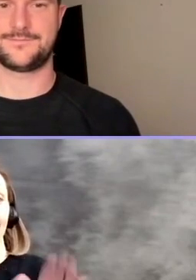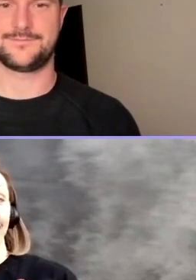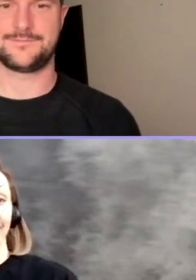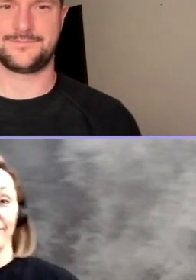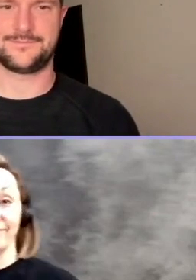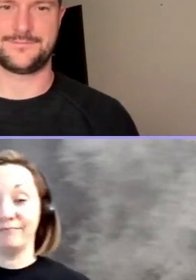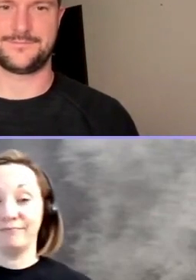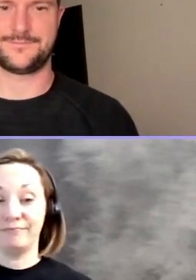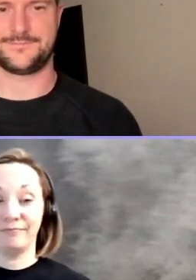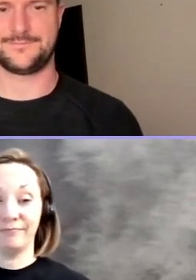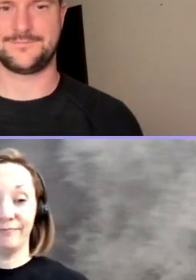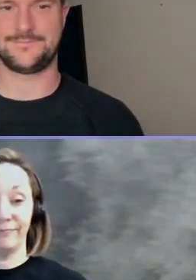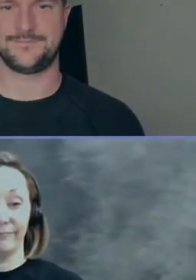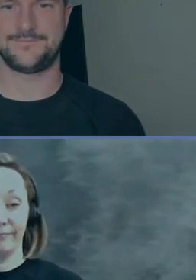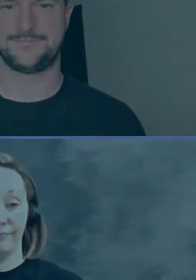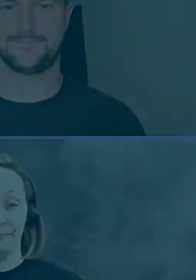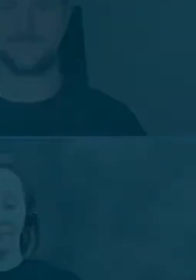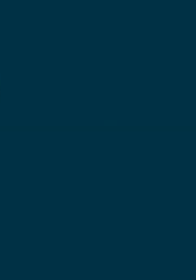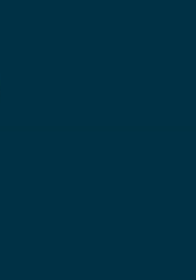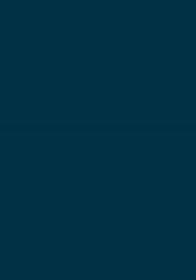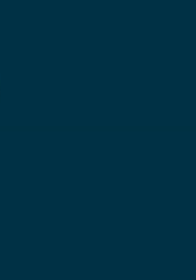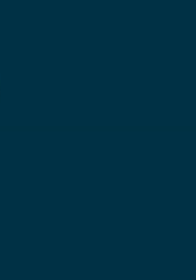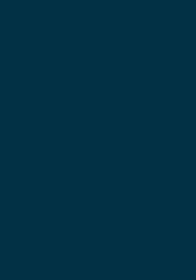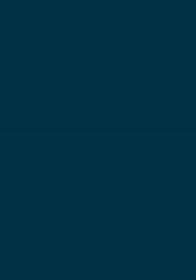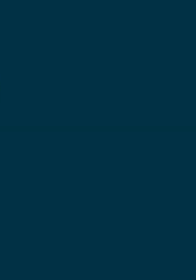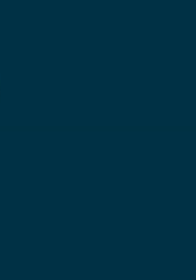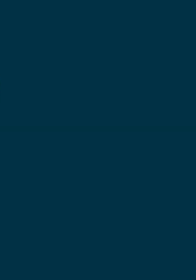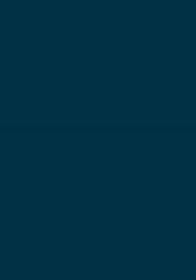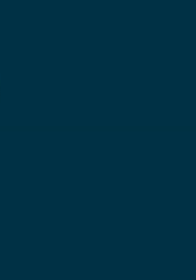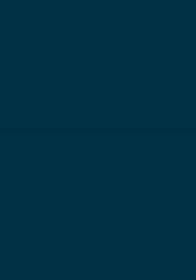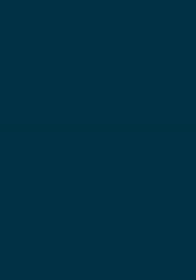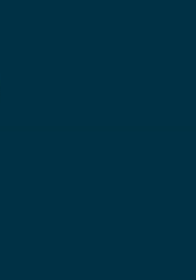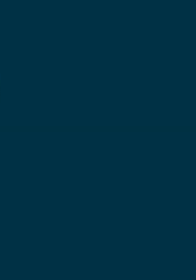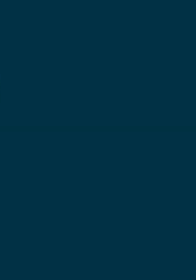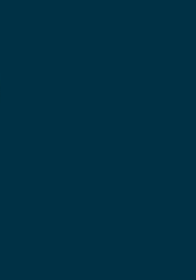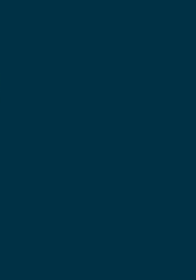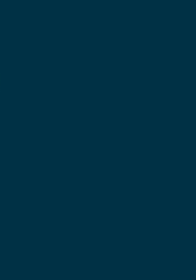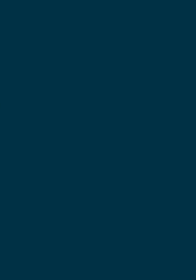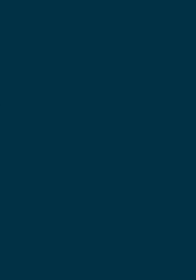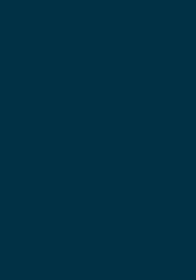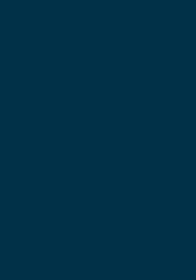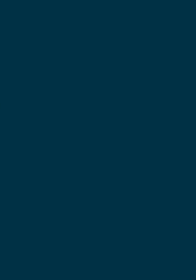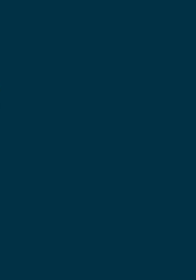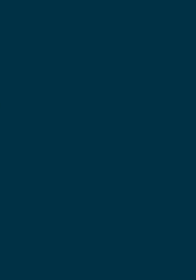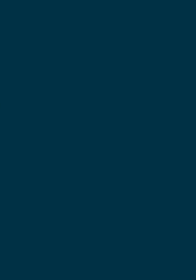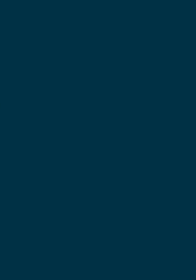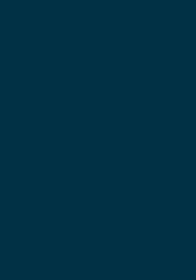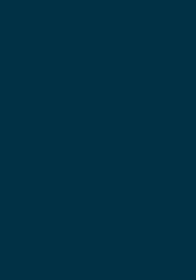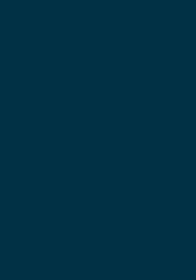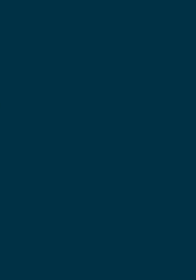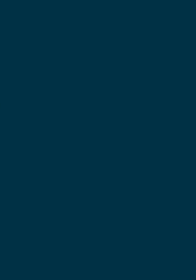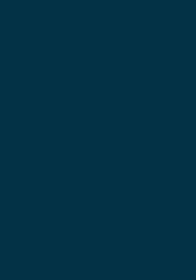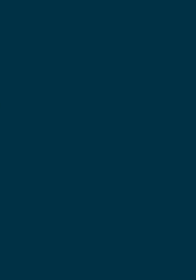we can create these accessible and inclusive collaborative meetings. We can mention the user research with a company called open inclusion.